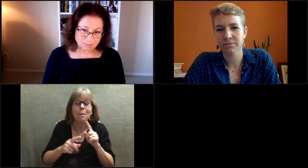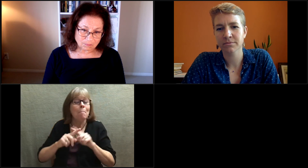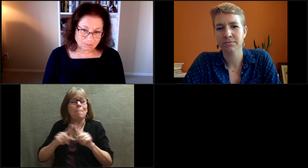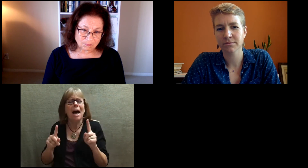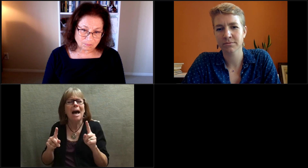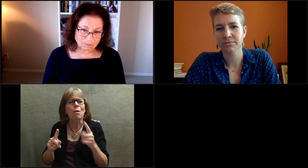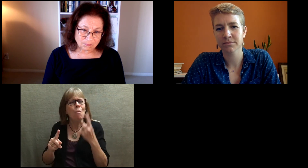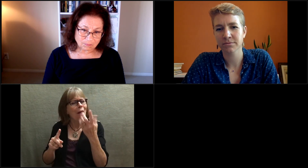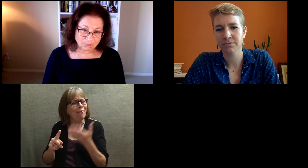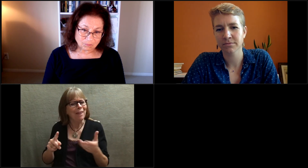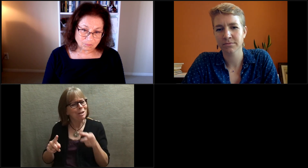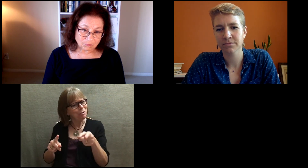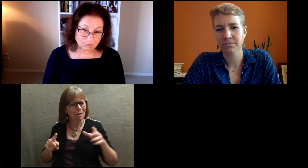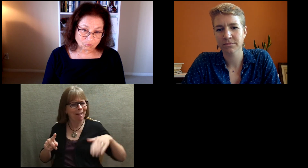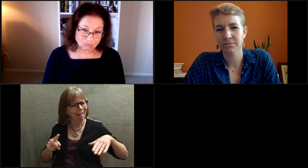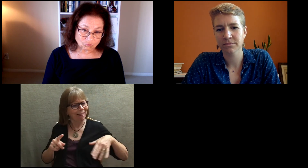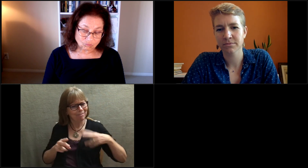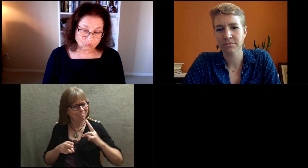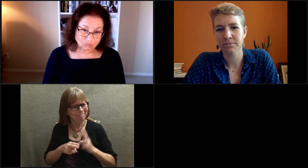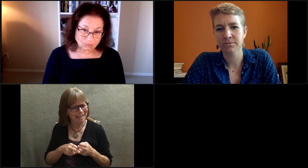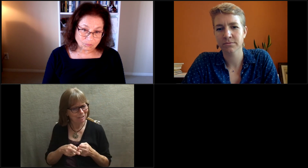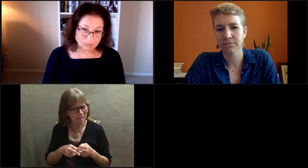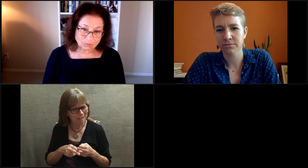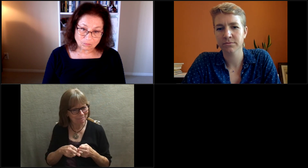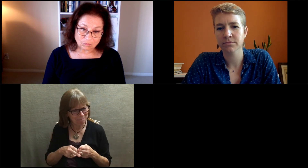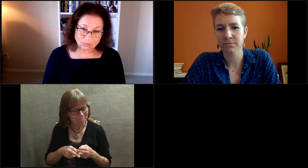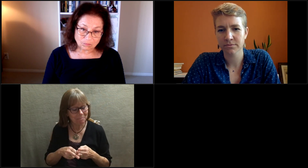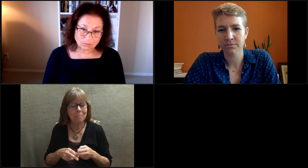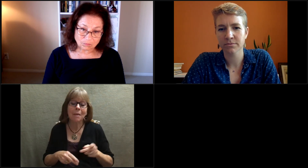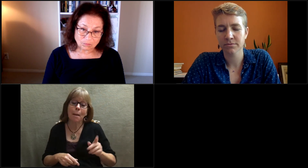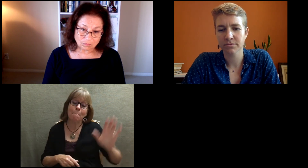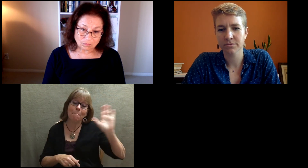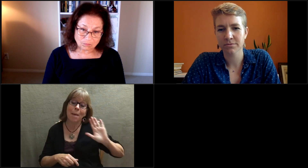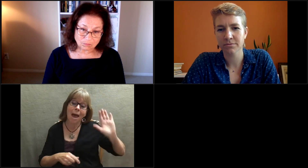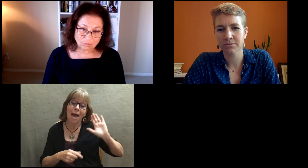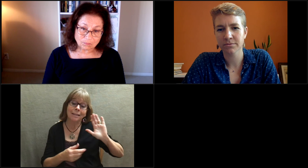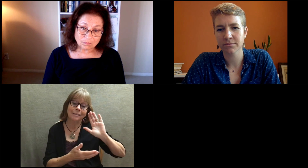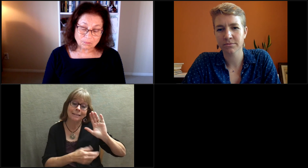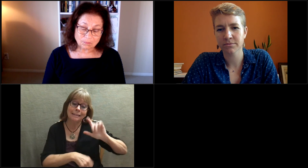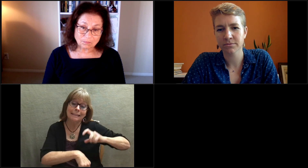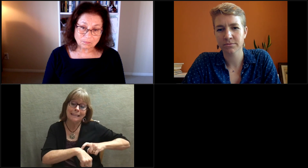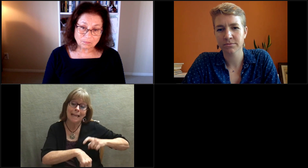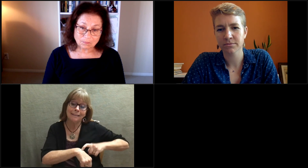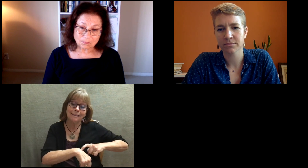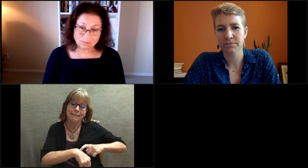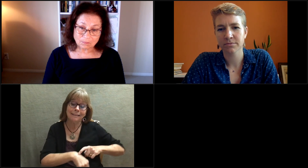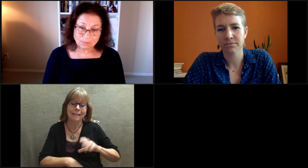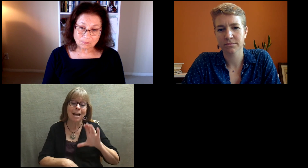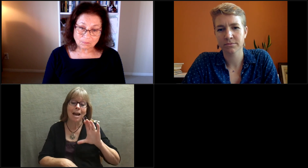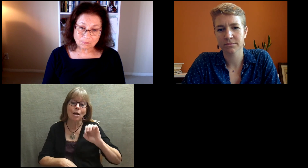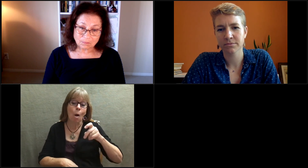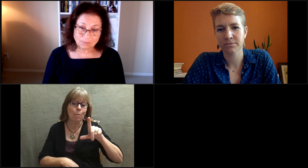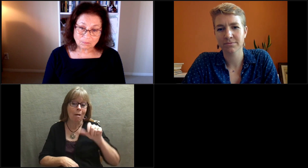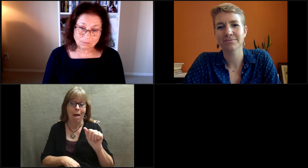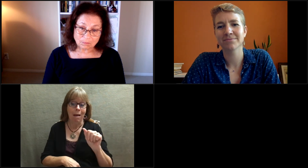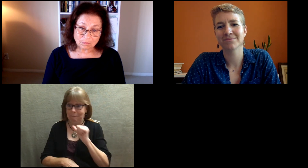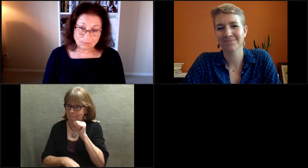Yeah, in the past tense, the copula isn’t required in African American English.